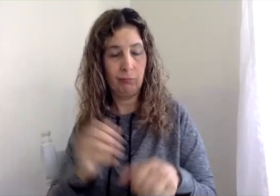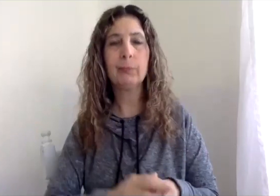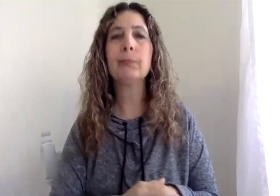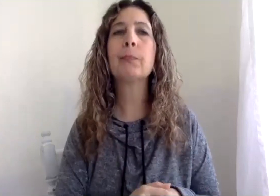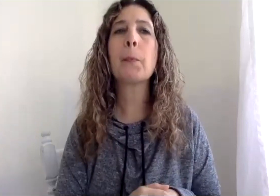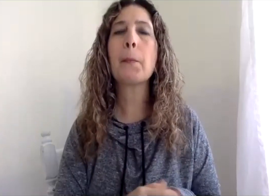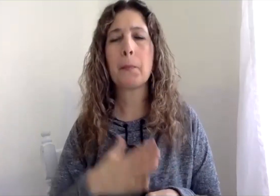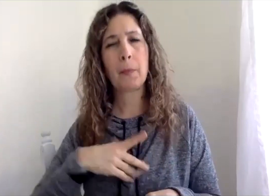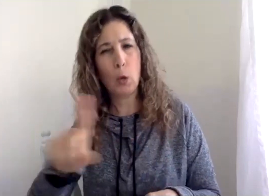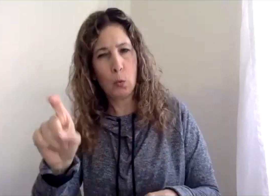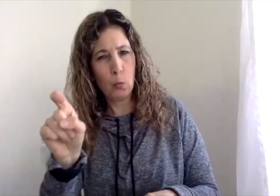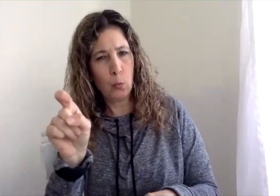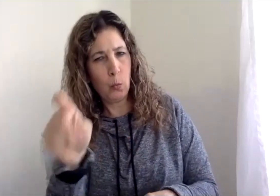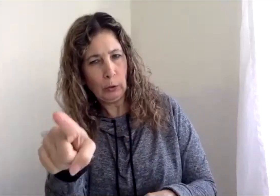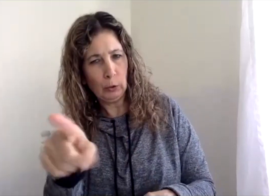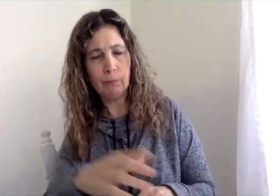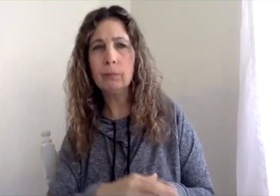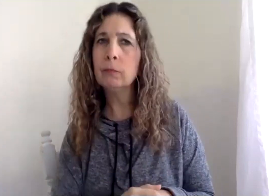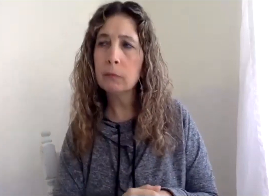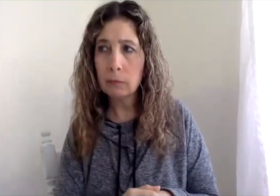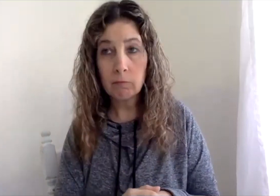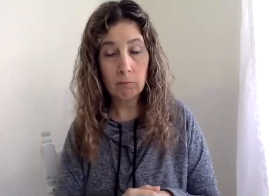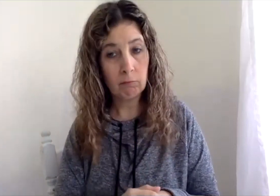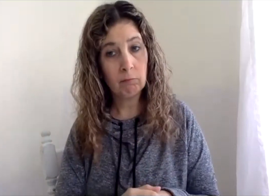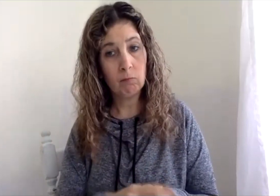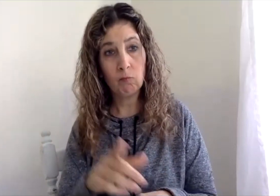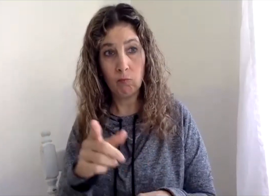but it's interesting that I learned Mill Neck hands out NDA.